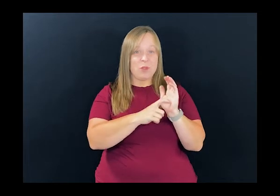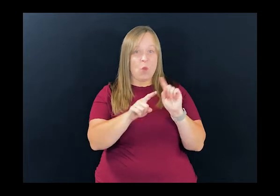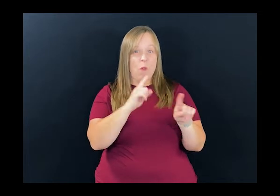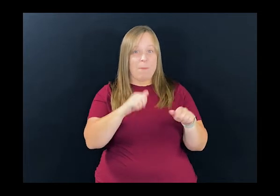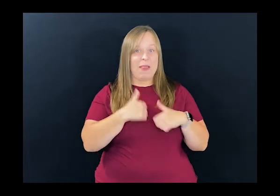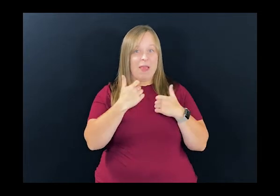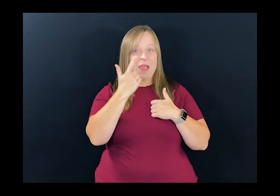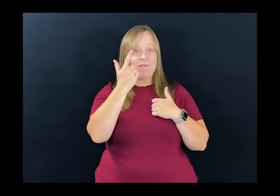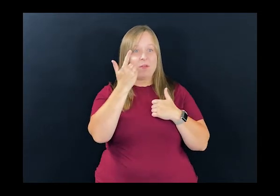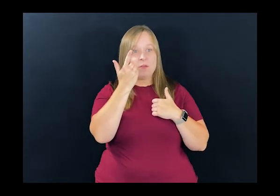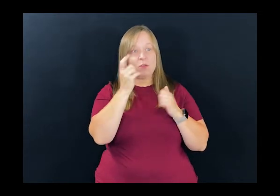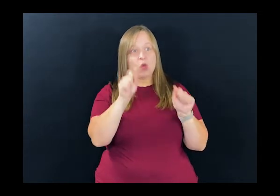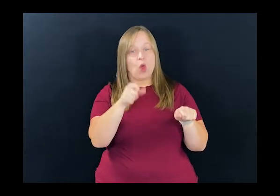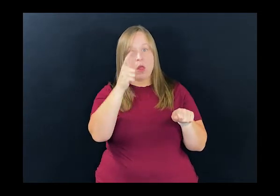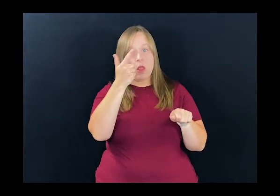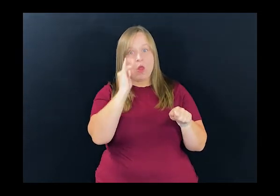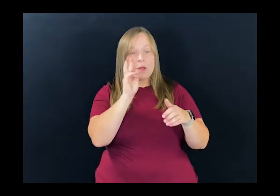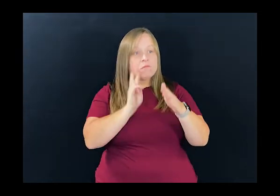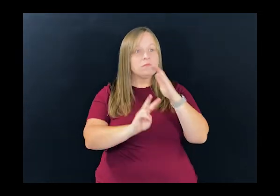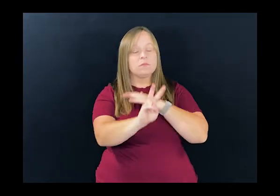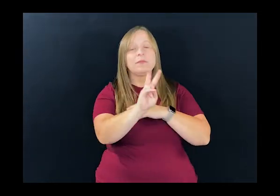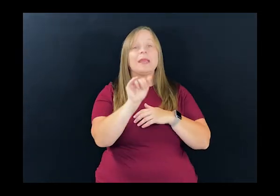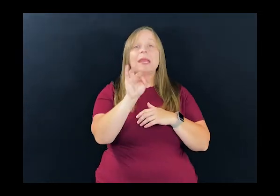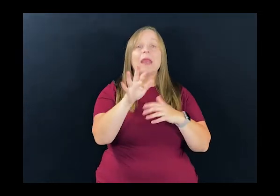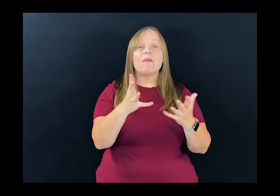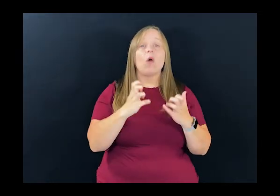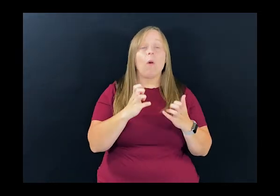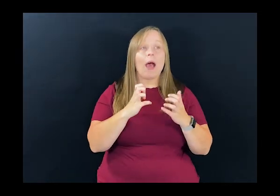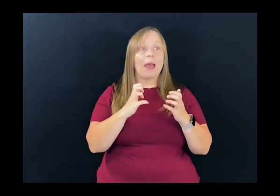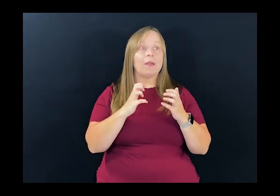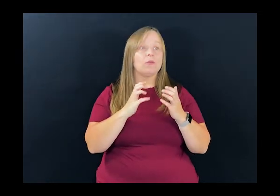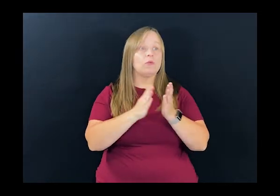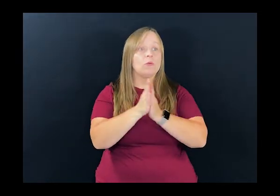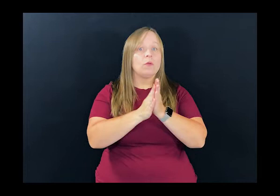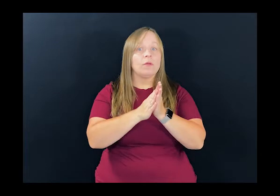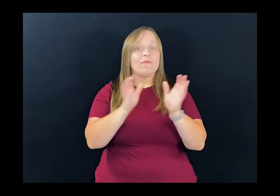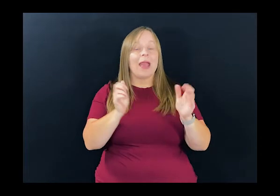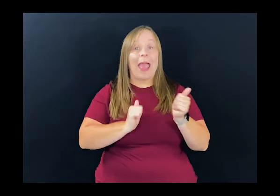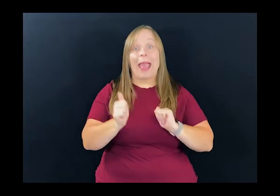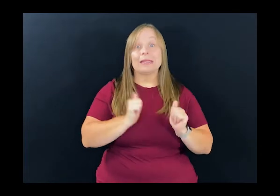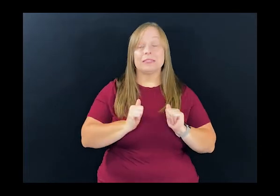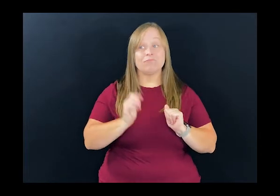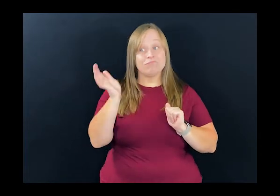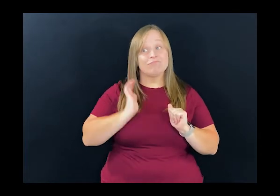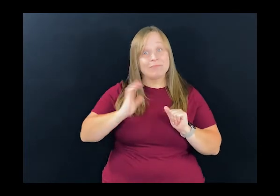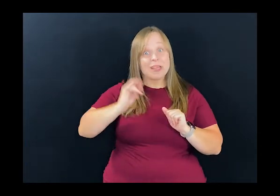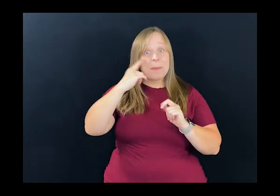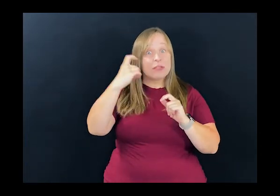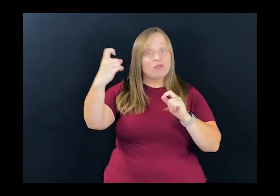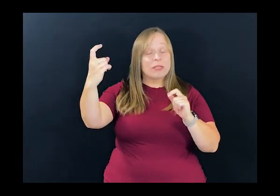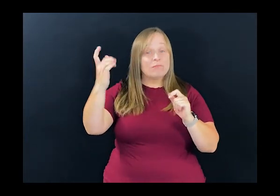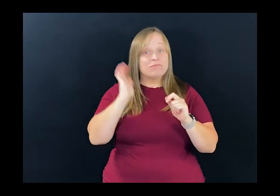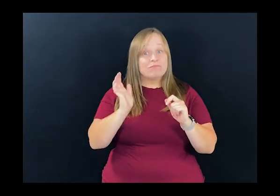what my life could look like if I wanted to pursue acting and that was my dream.